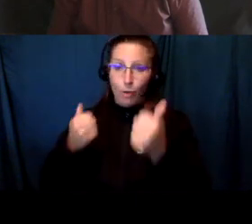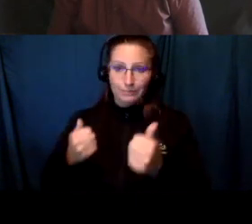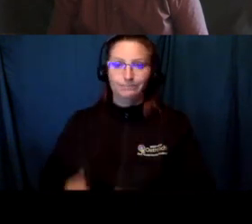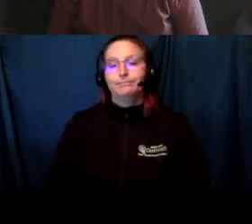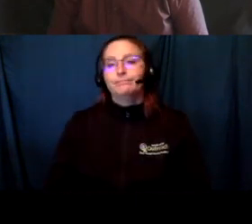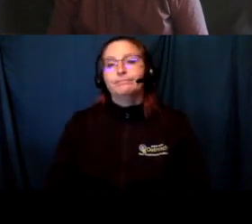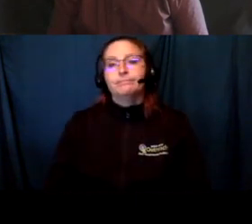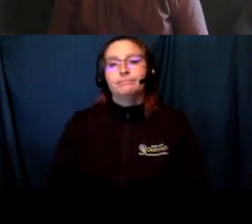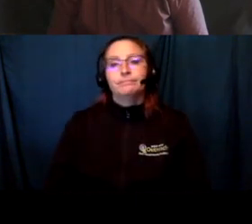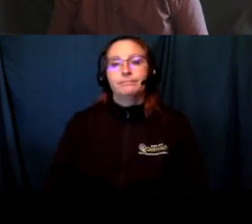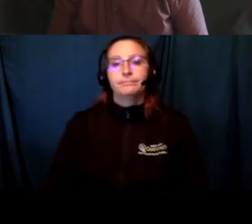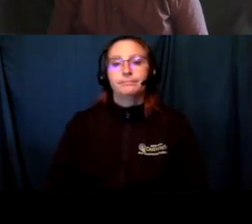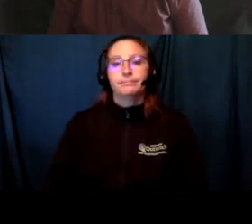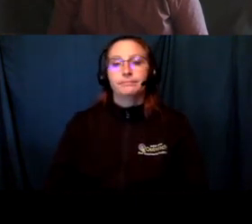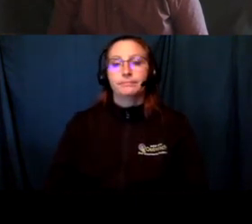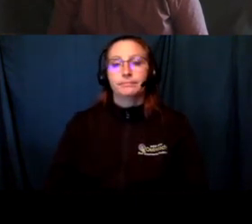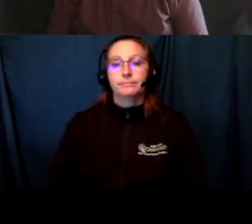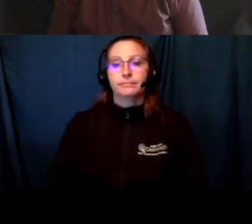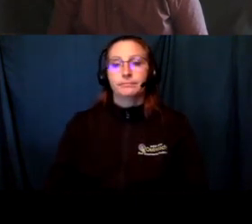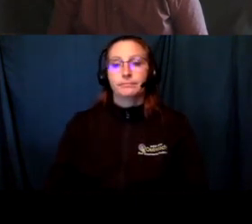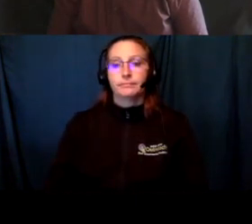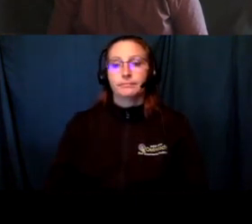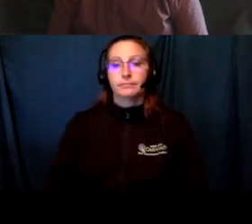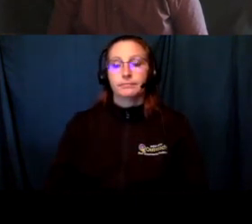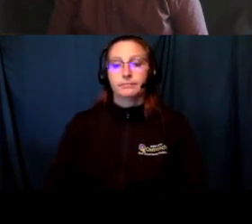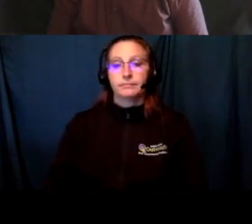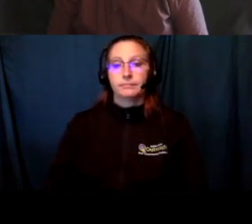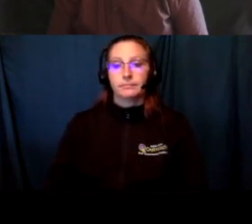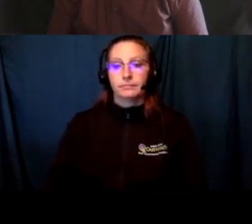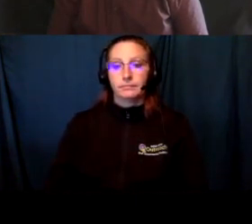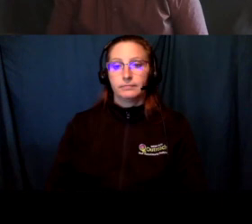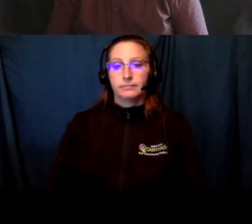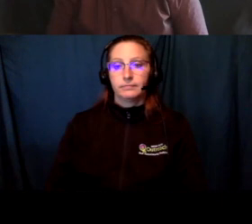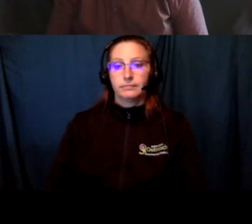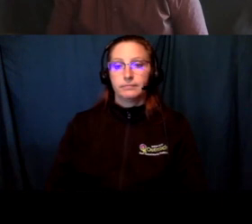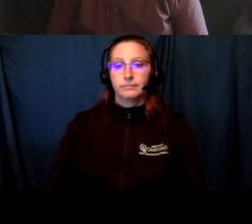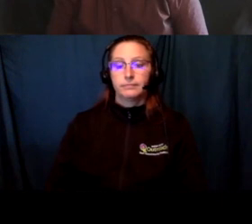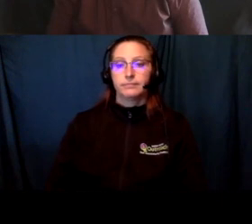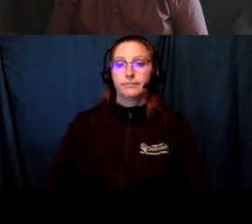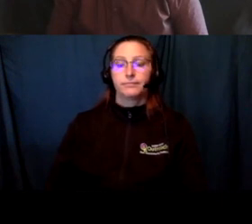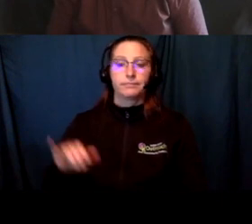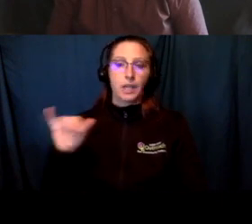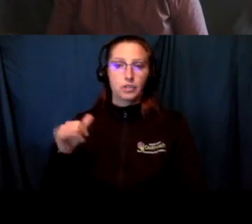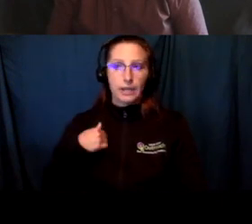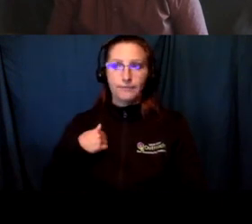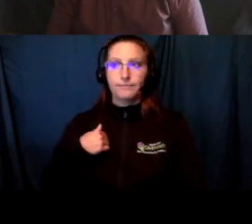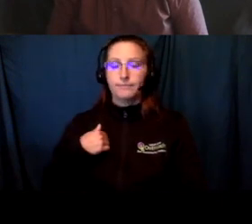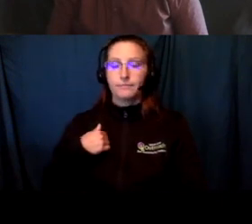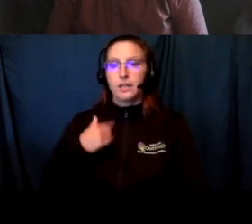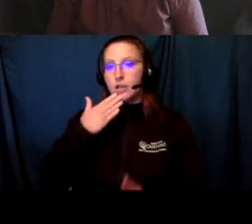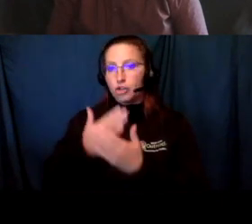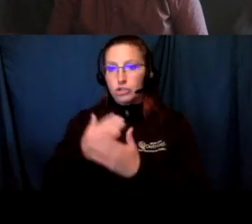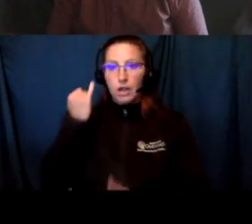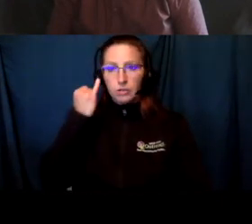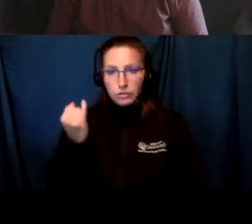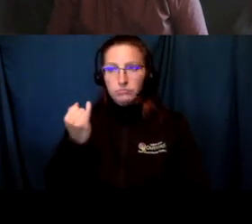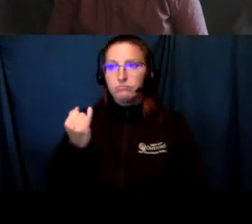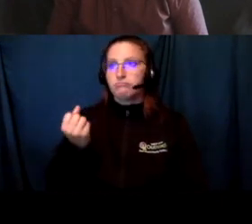in addition I feel like I have a pretty good understanding of the whole primary coach